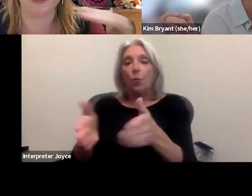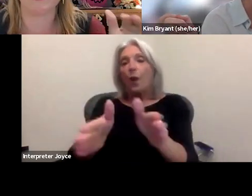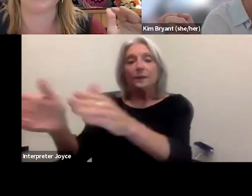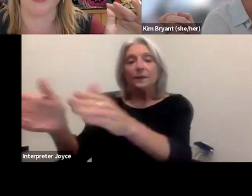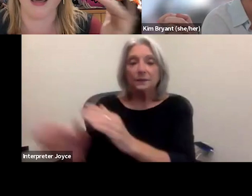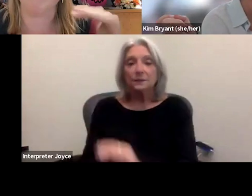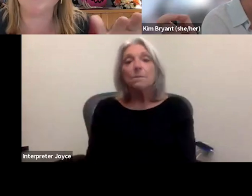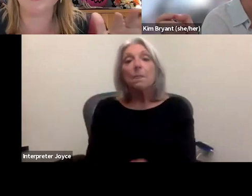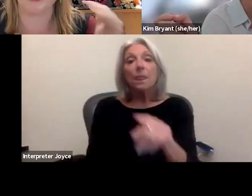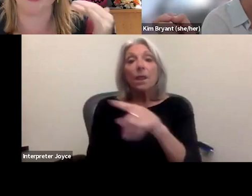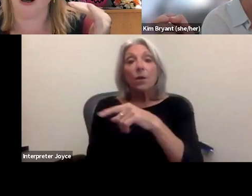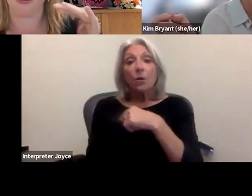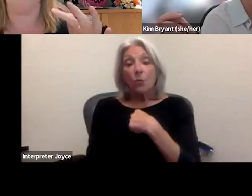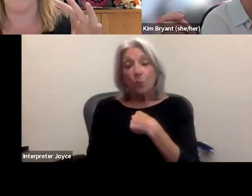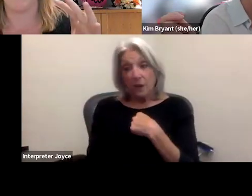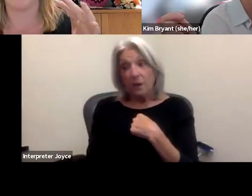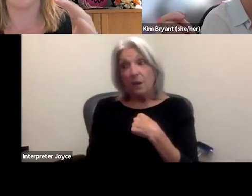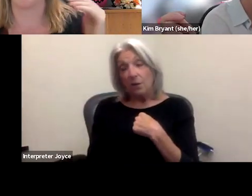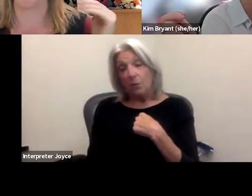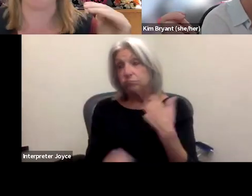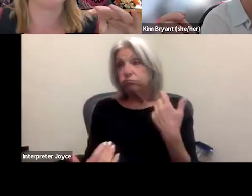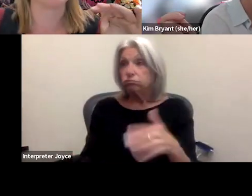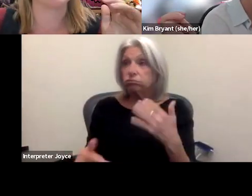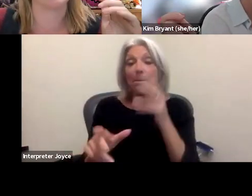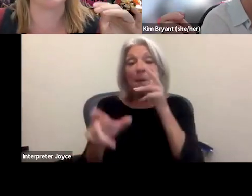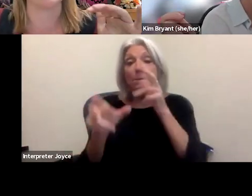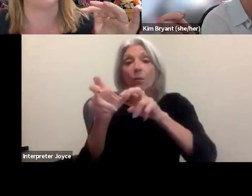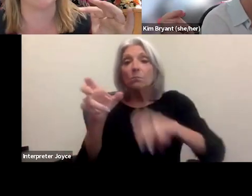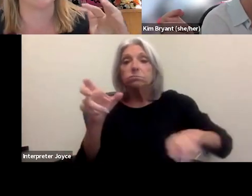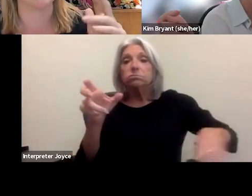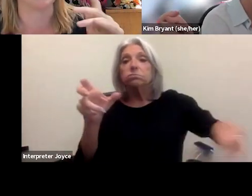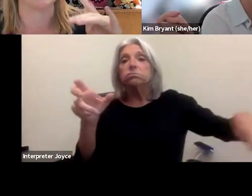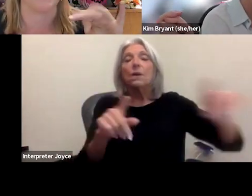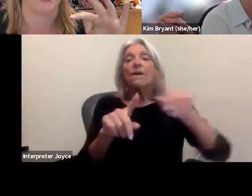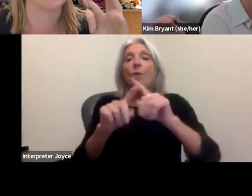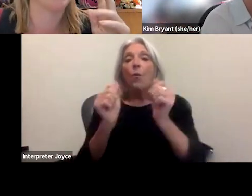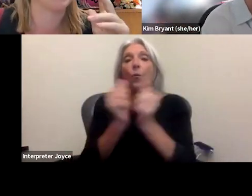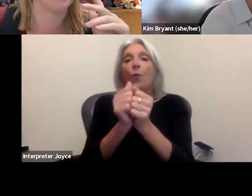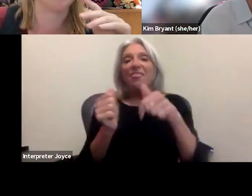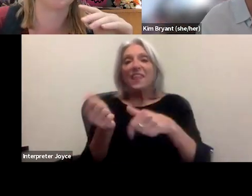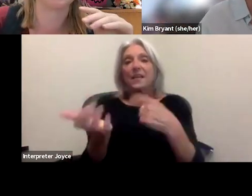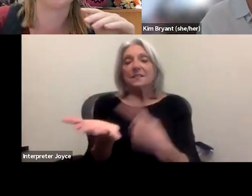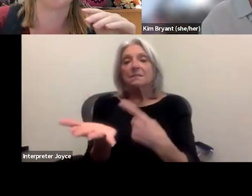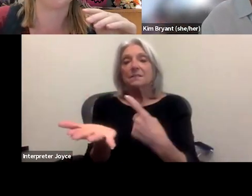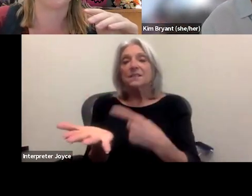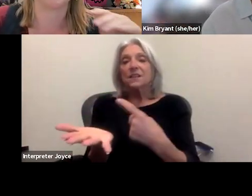Like, we lose a lot of people along the way who are relevant to these discussions because of academic ableism.